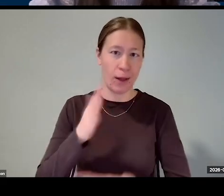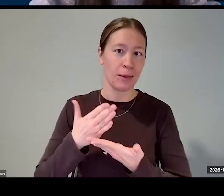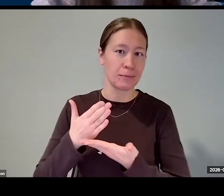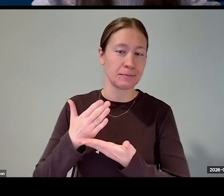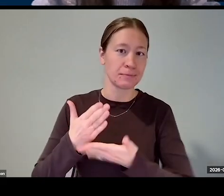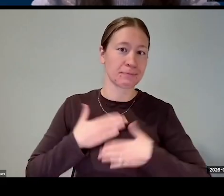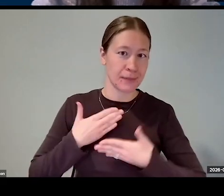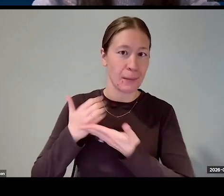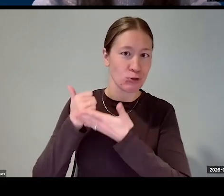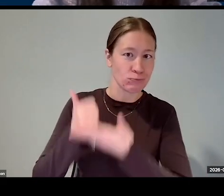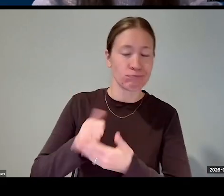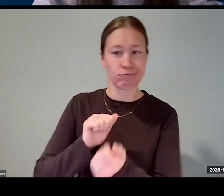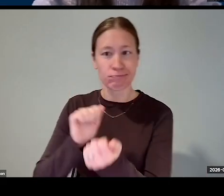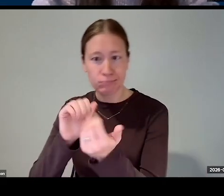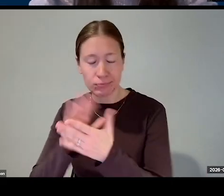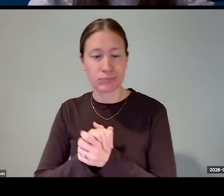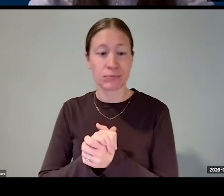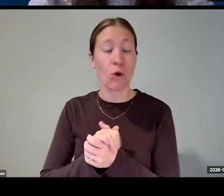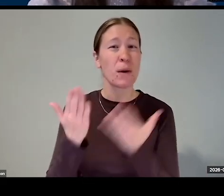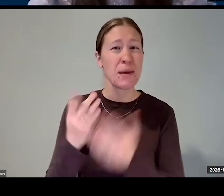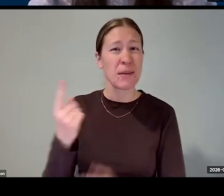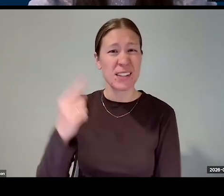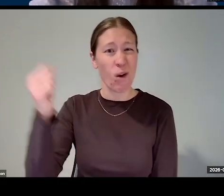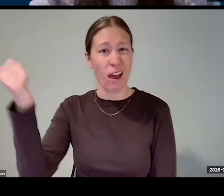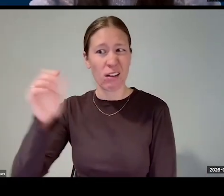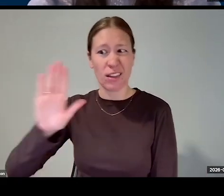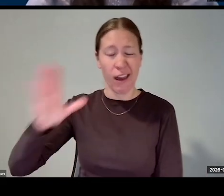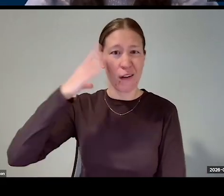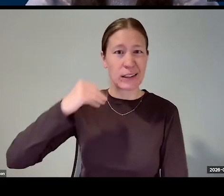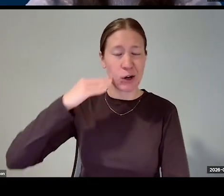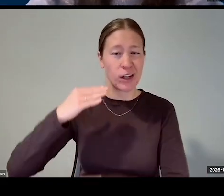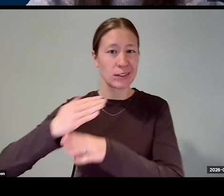Or if someone else experiences a barrier, you can also report on their behalf.